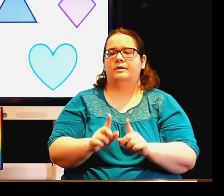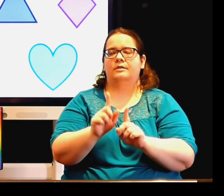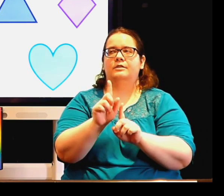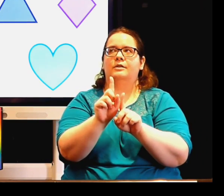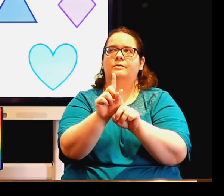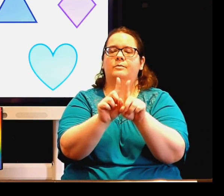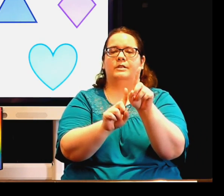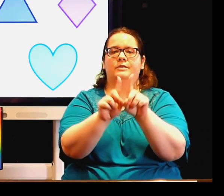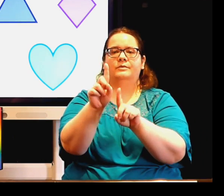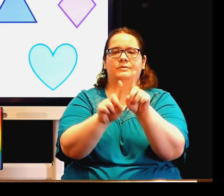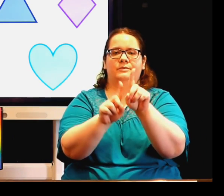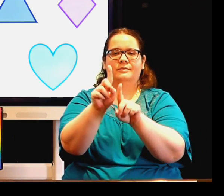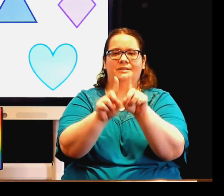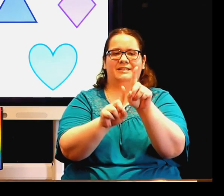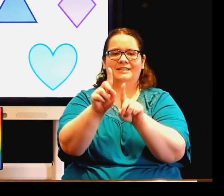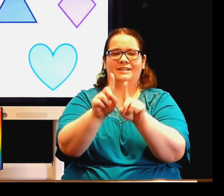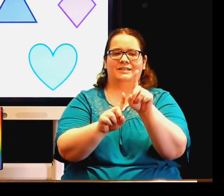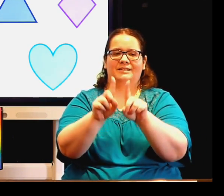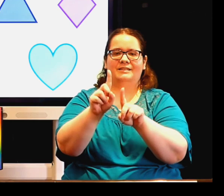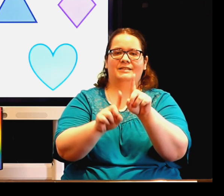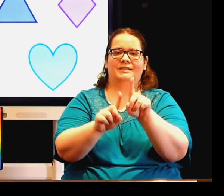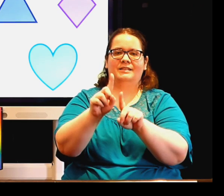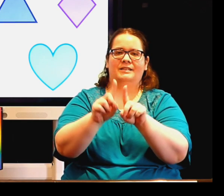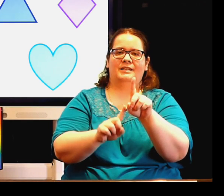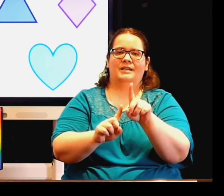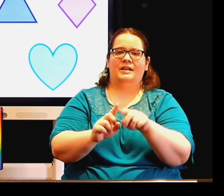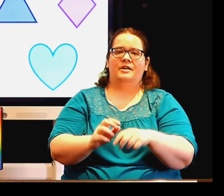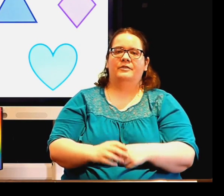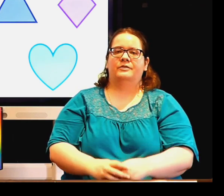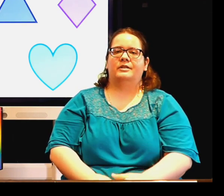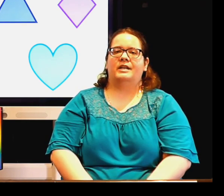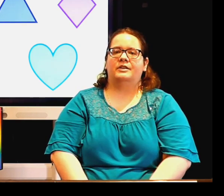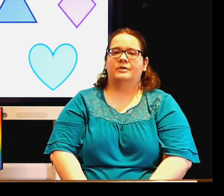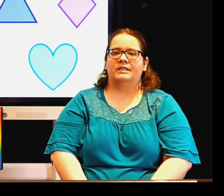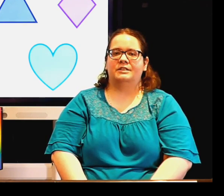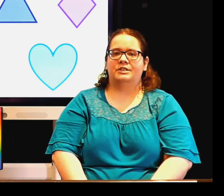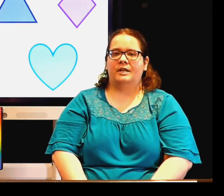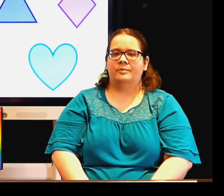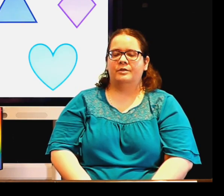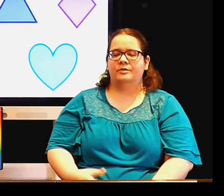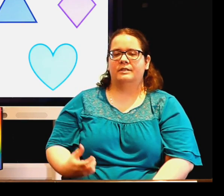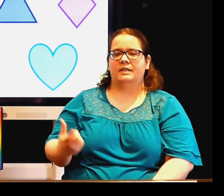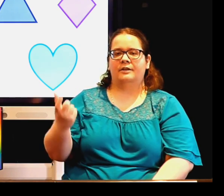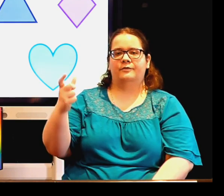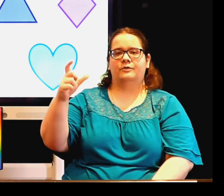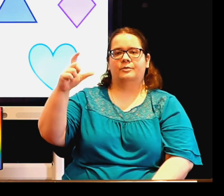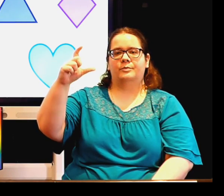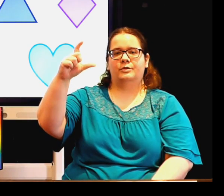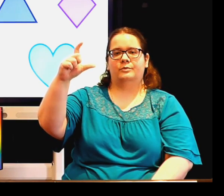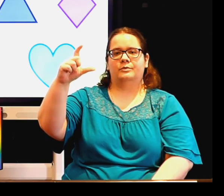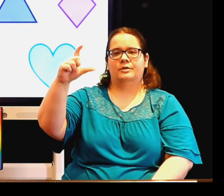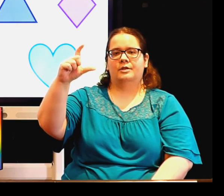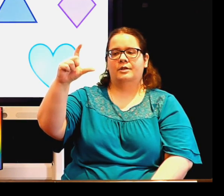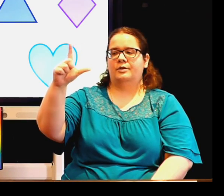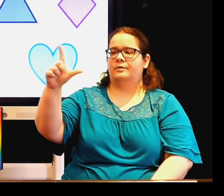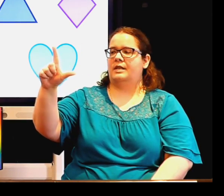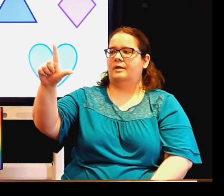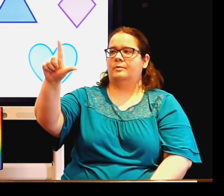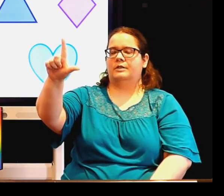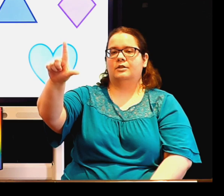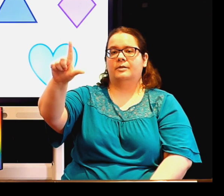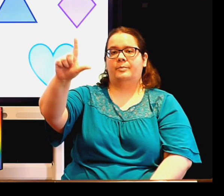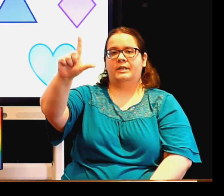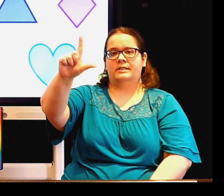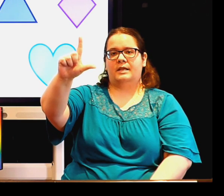So we do star. For a crescent shape, you do the sign for moon. You take what is called a bent L,